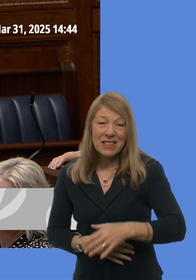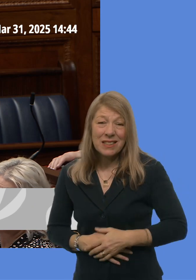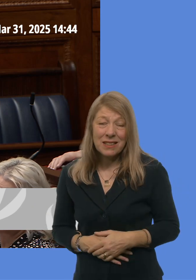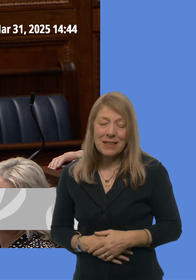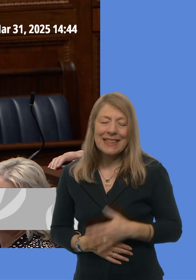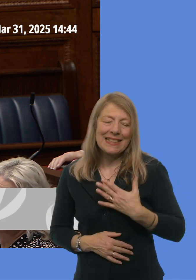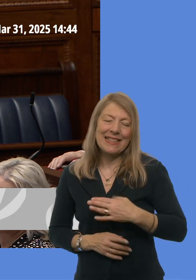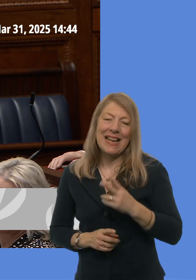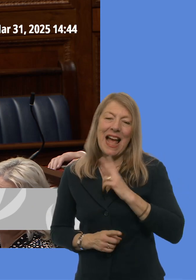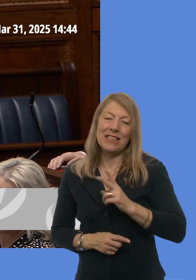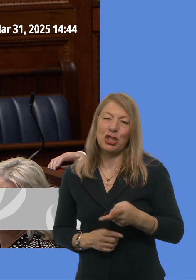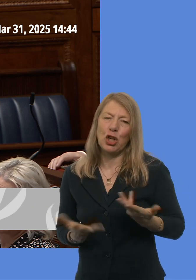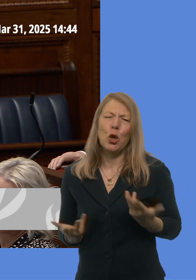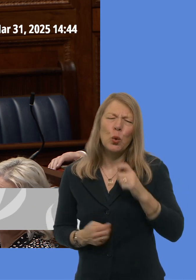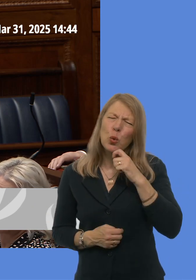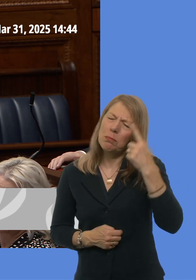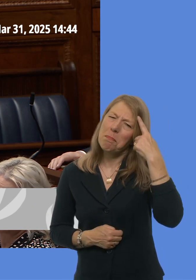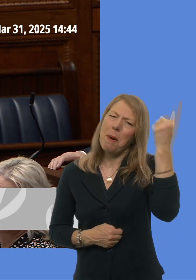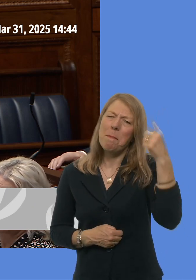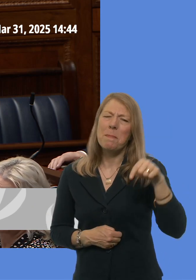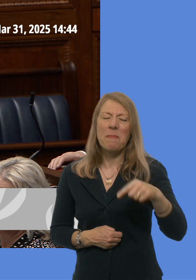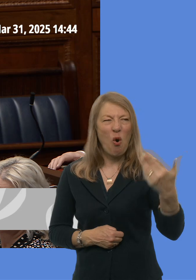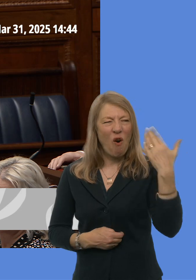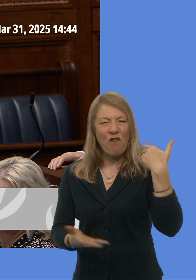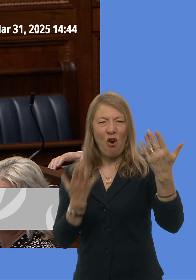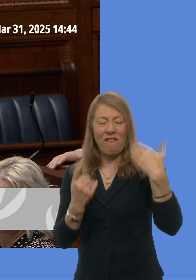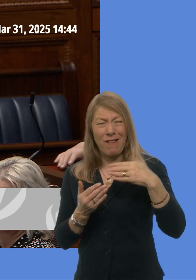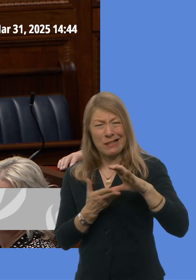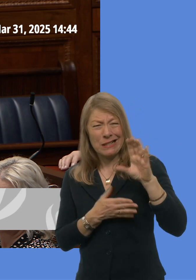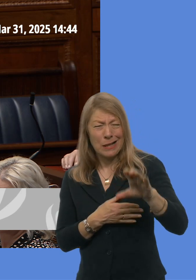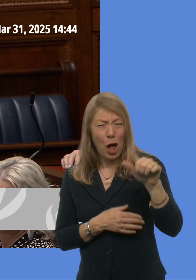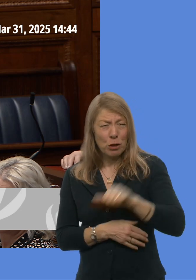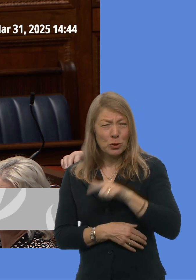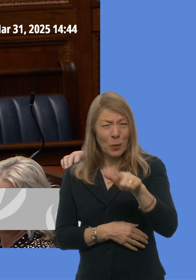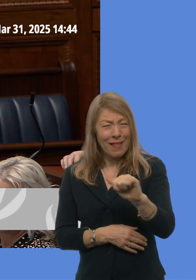On the back of that, I will absolutely commit to this. I will be raising this at the Executive on Thursday.